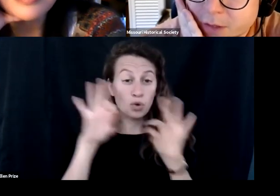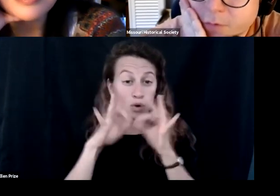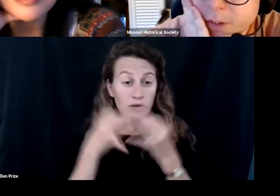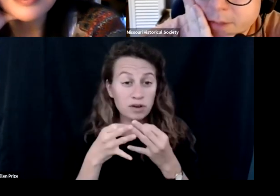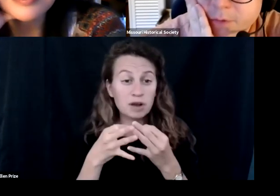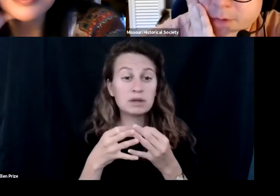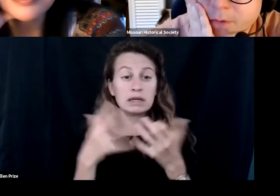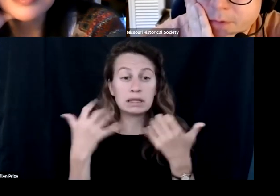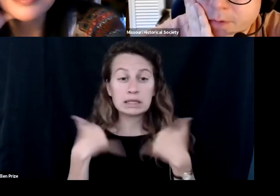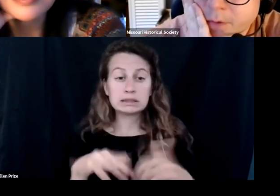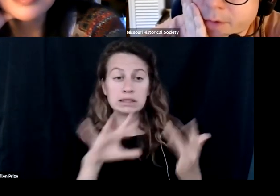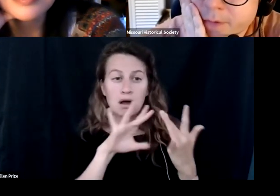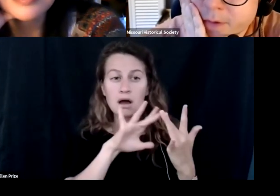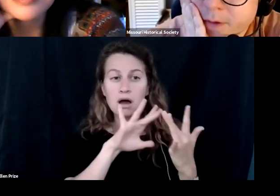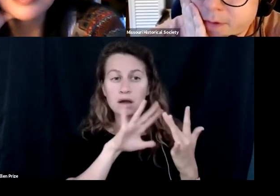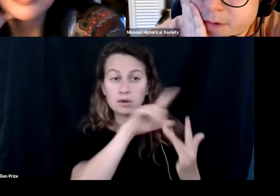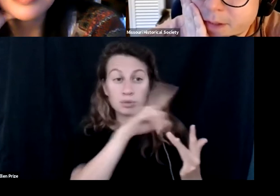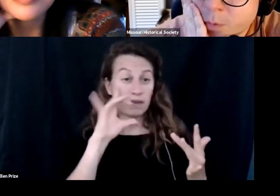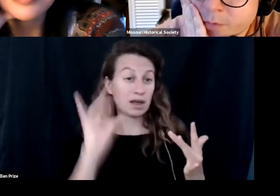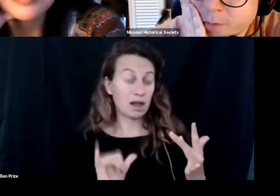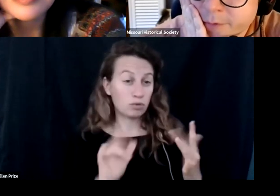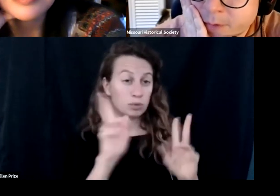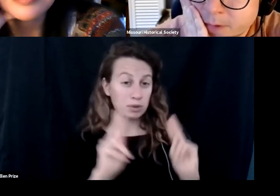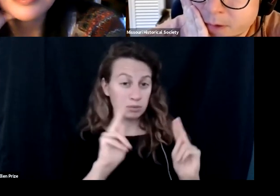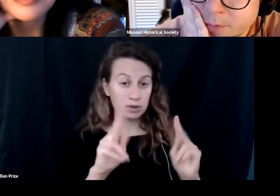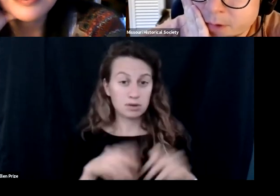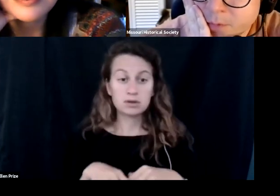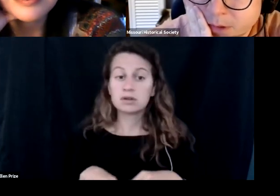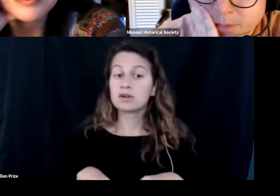writings of my Uncle Bob. before he passed away, he wanted to